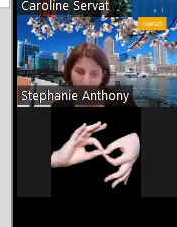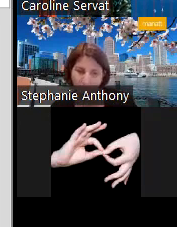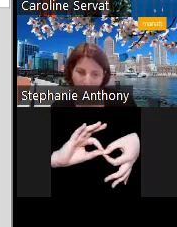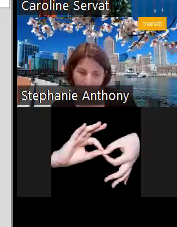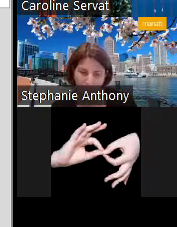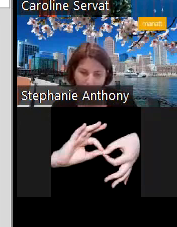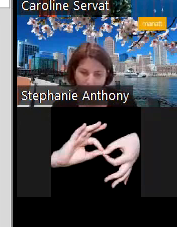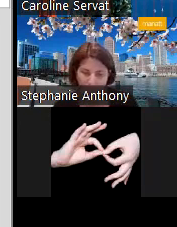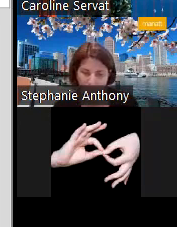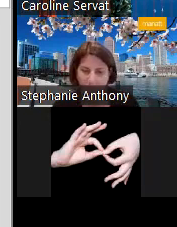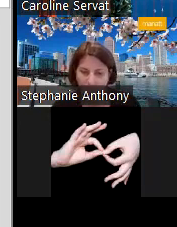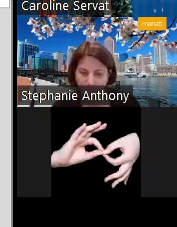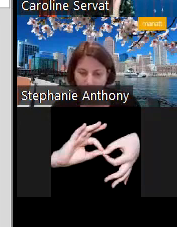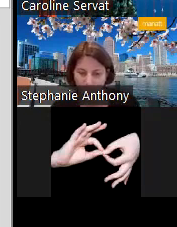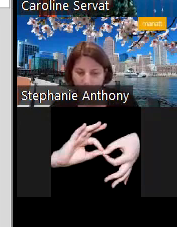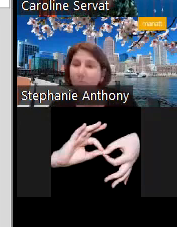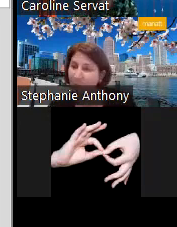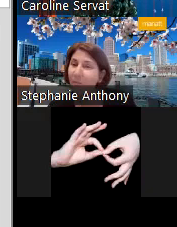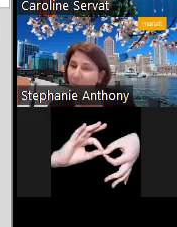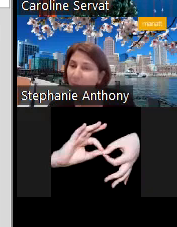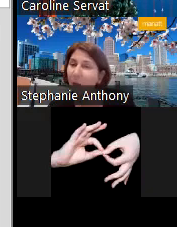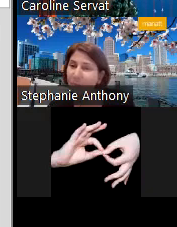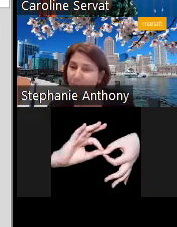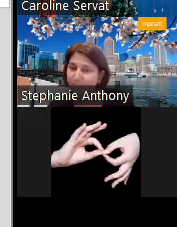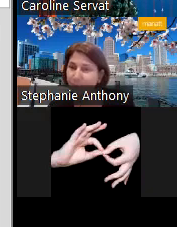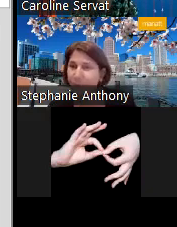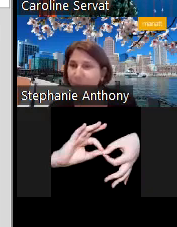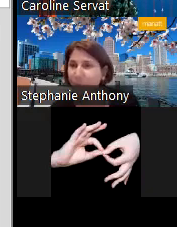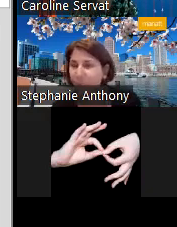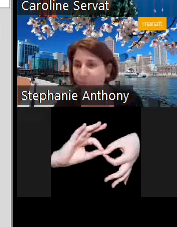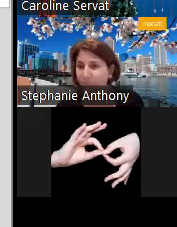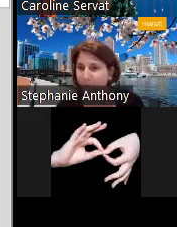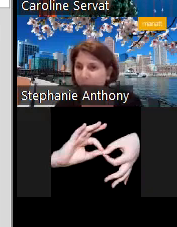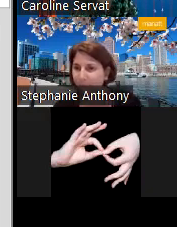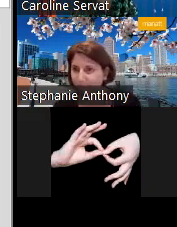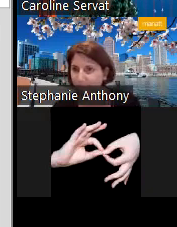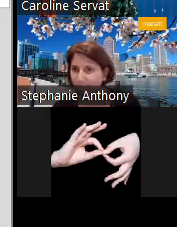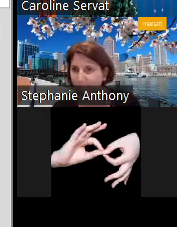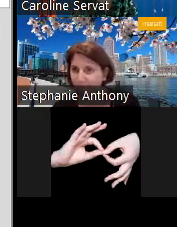kind of strengthens our partnership because it we will get phone calls and we will get calls